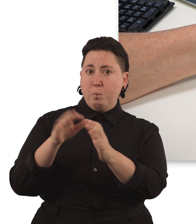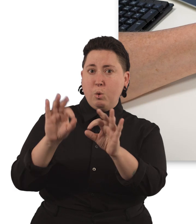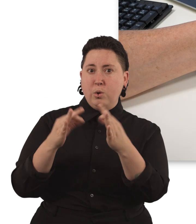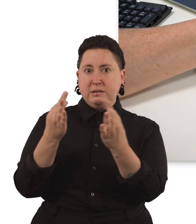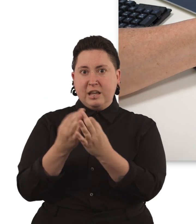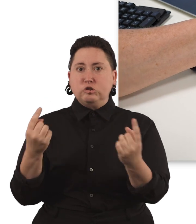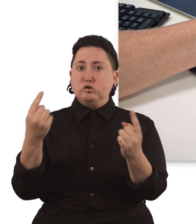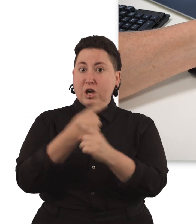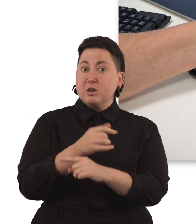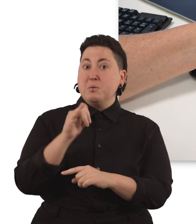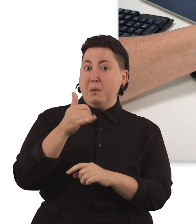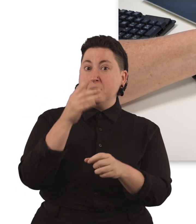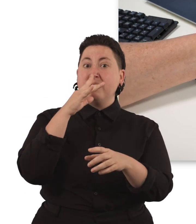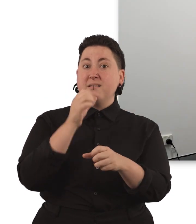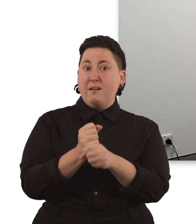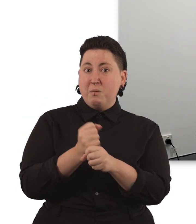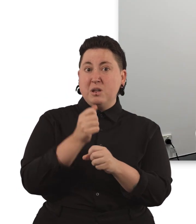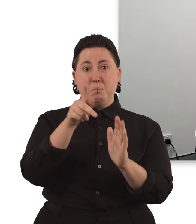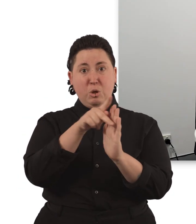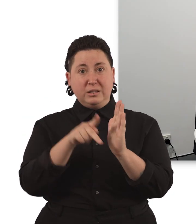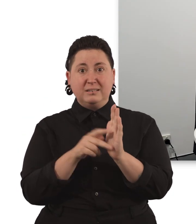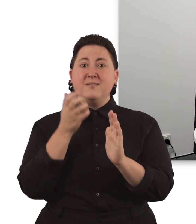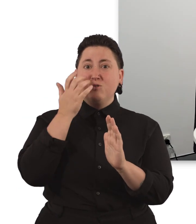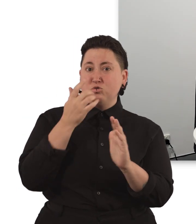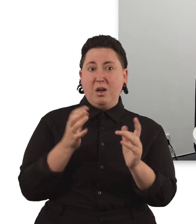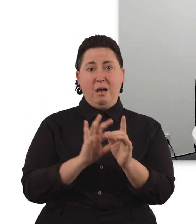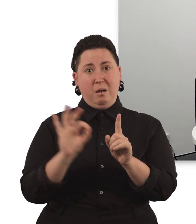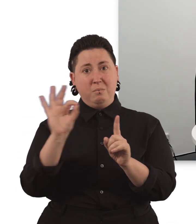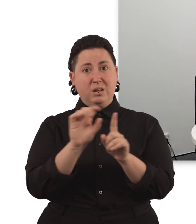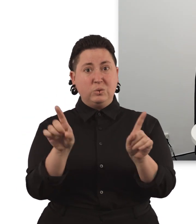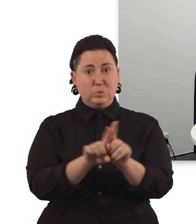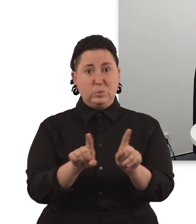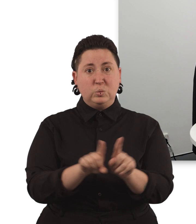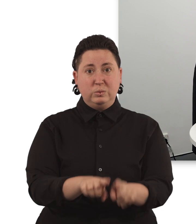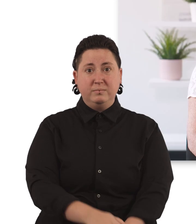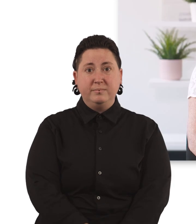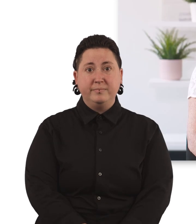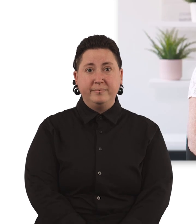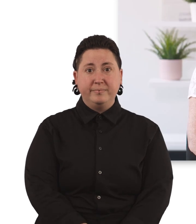the way organizations themselves might make changes and the way government might make policy into the future.